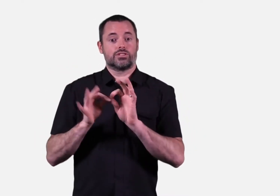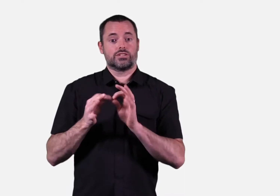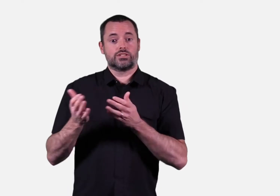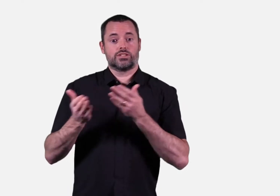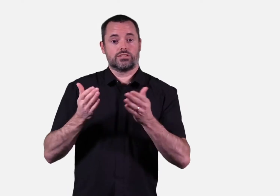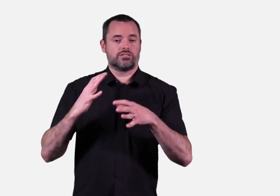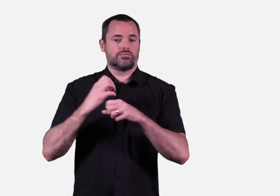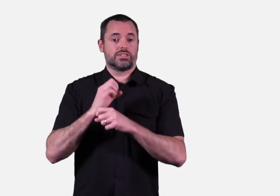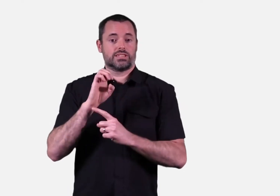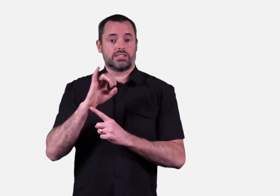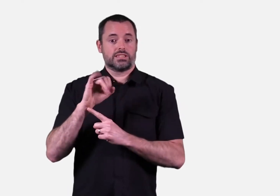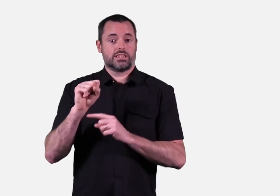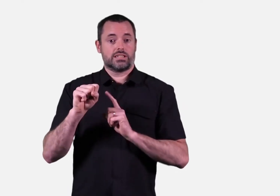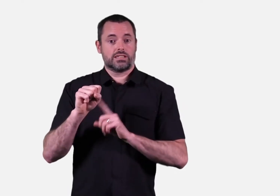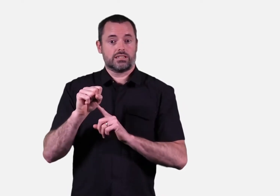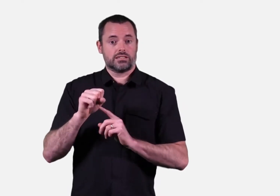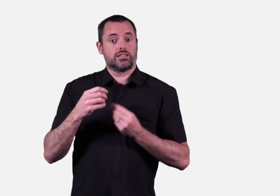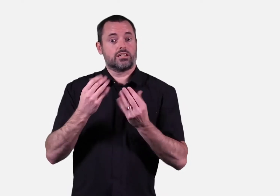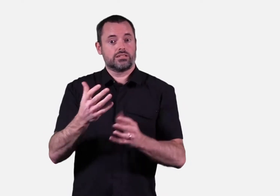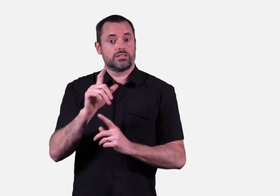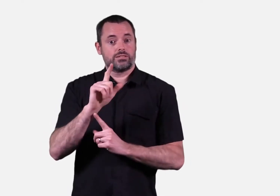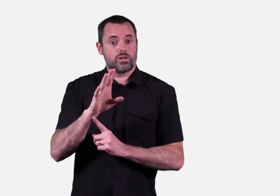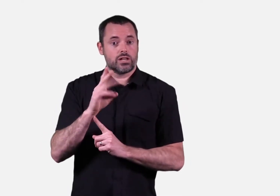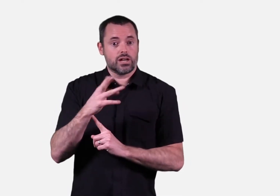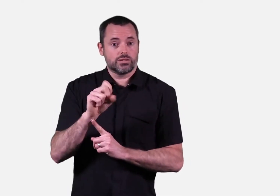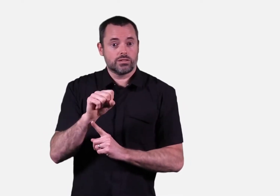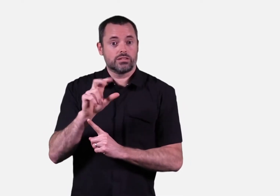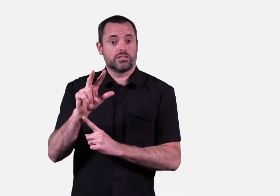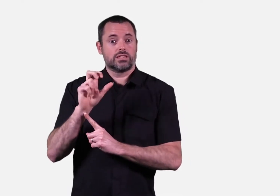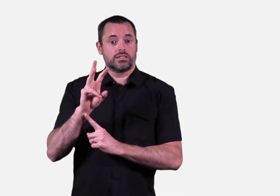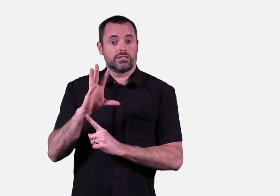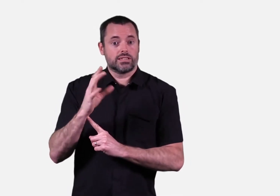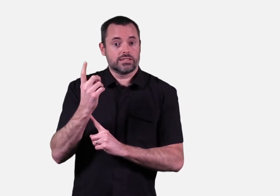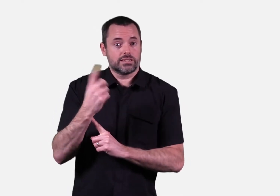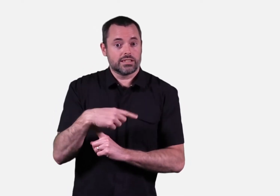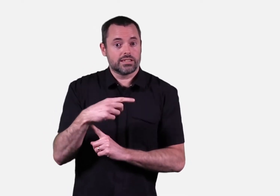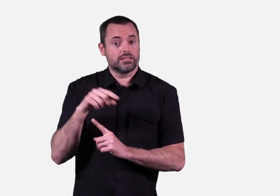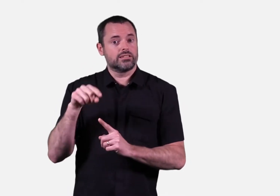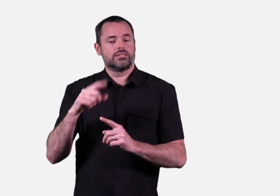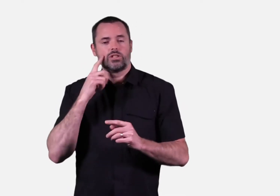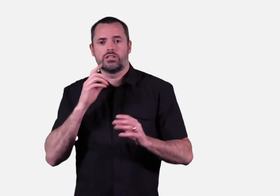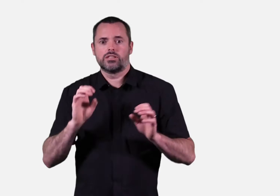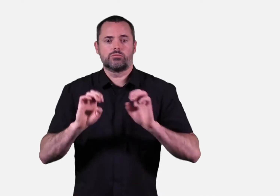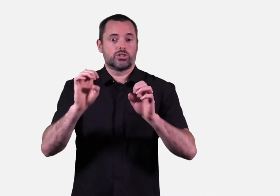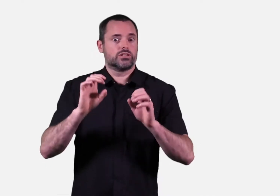24 hours, 365 days of the year for any sudden,